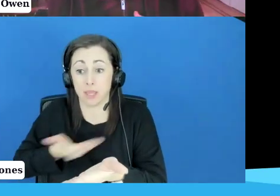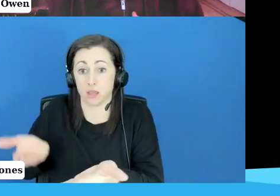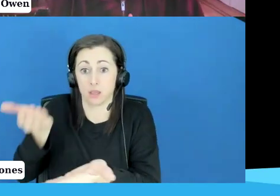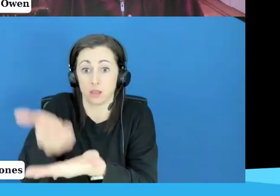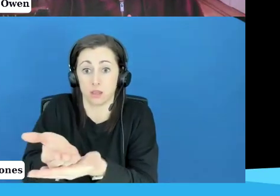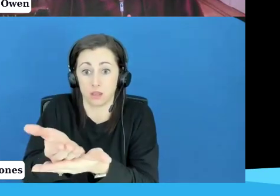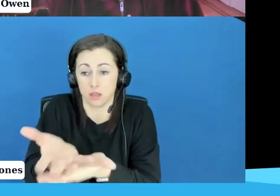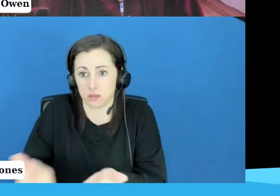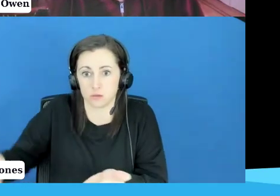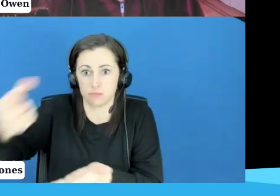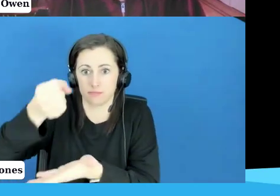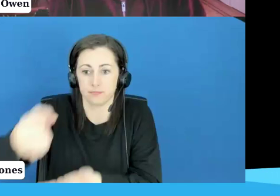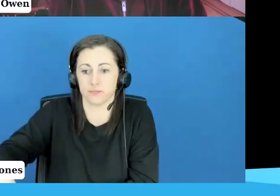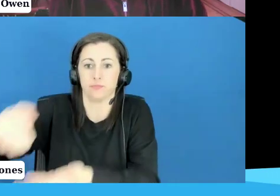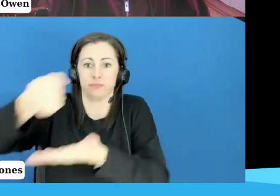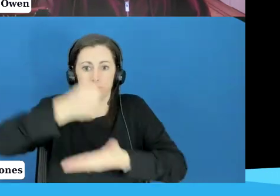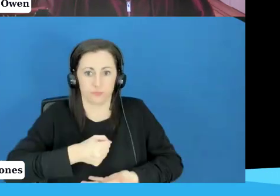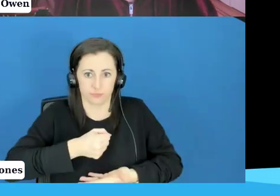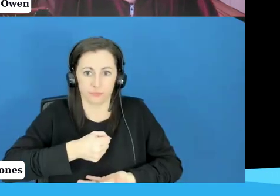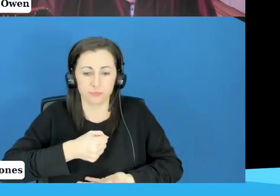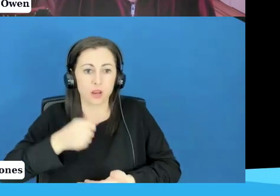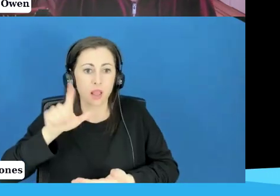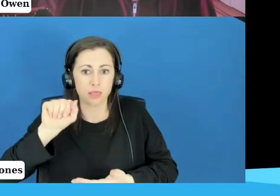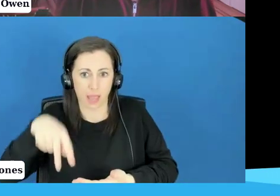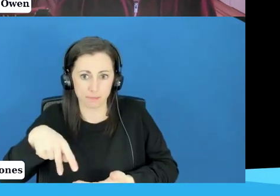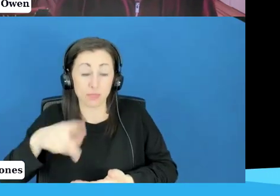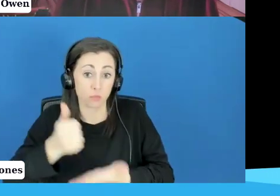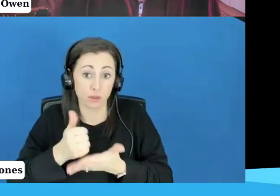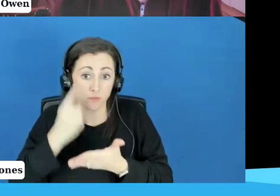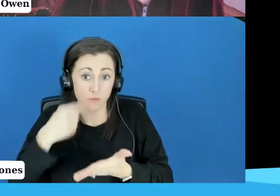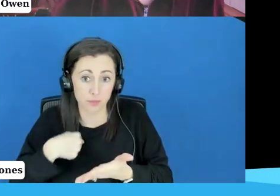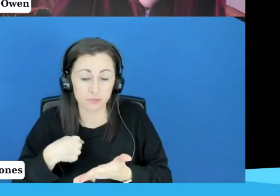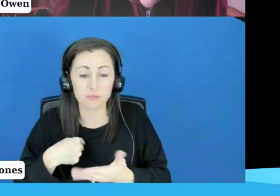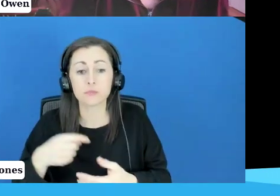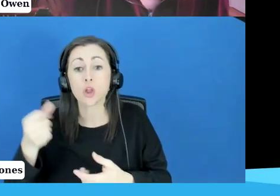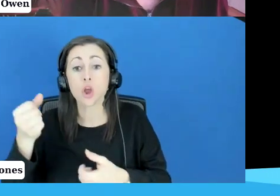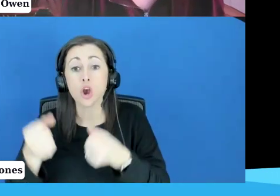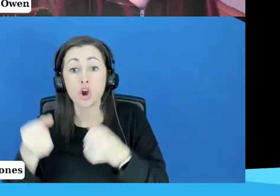That was practical for me. Right now, for car seats, those buttons are really hard.